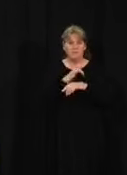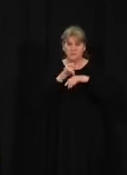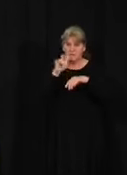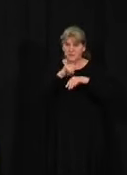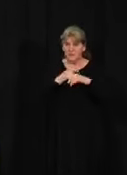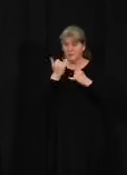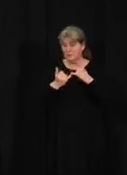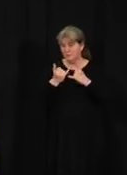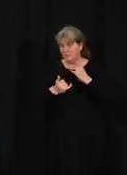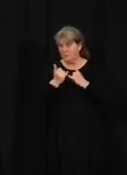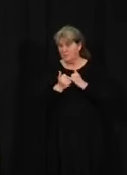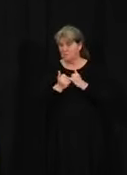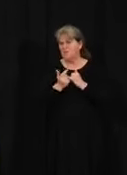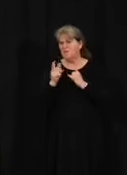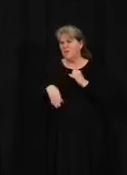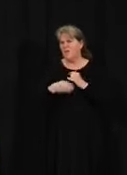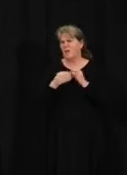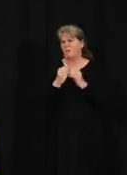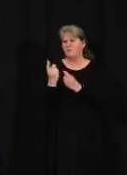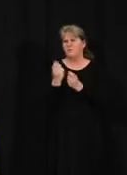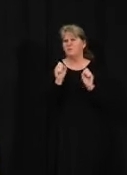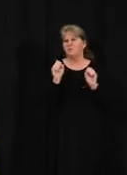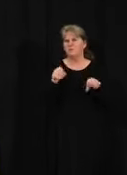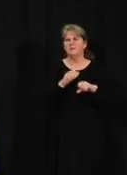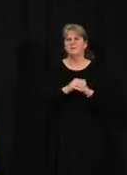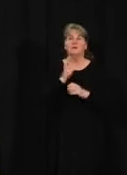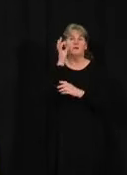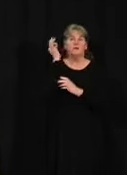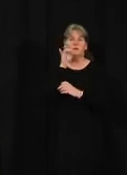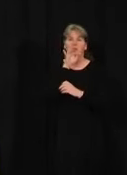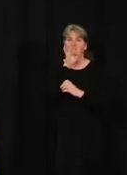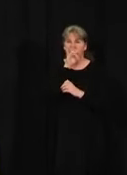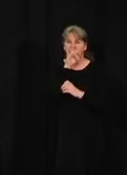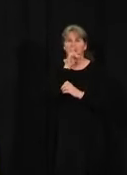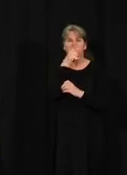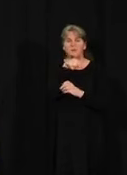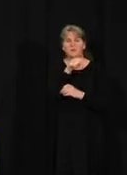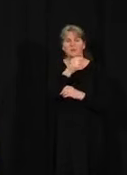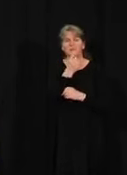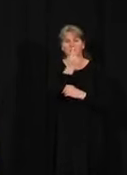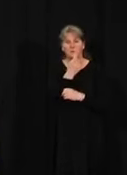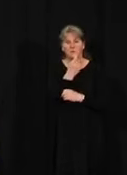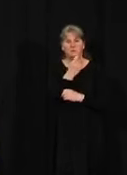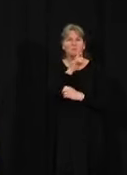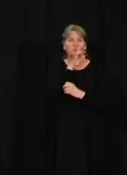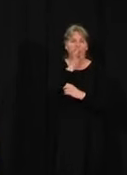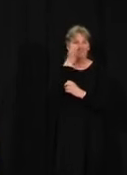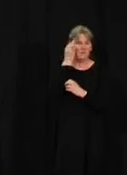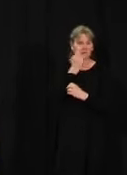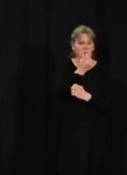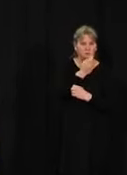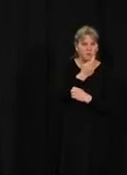If we have time at the end we will entertain one or two more questions. Our French-speaking journalists are encouraged to ask the questions in French.